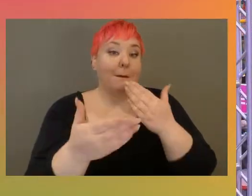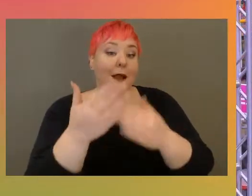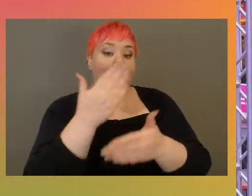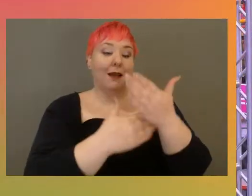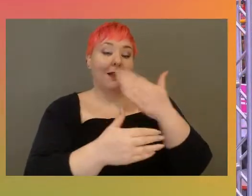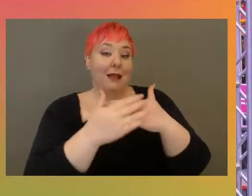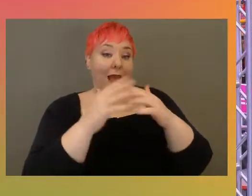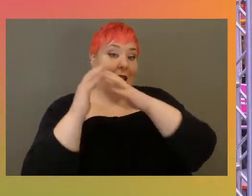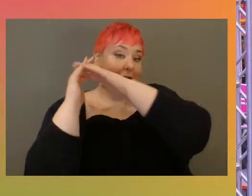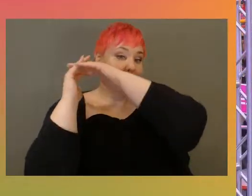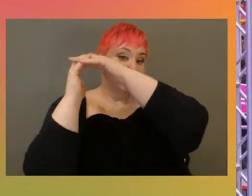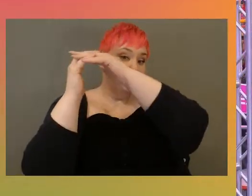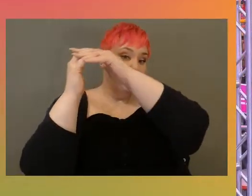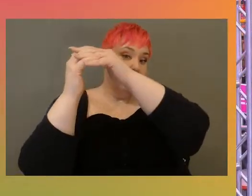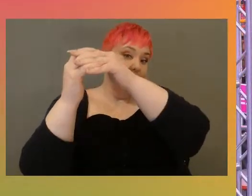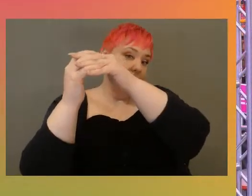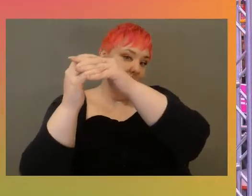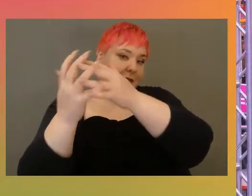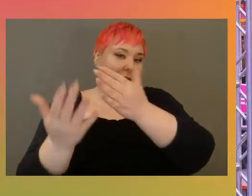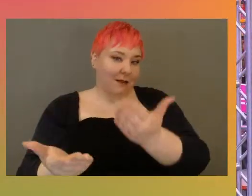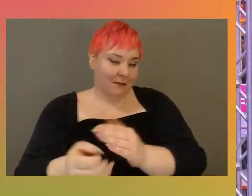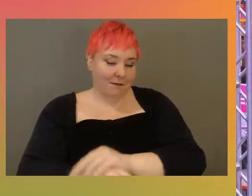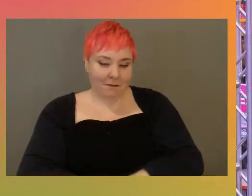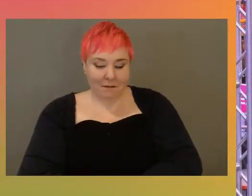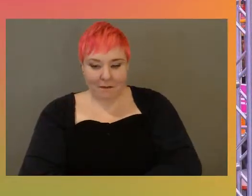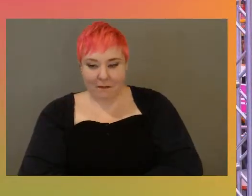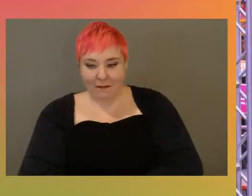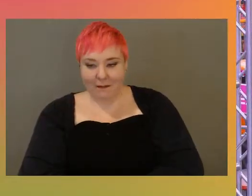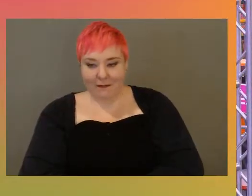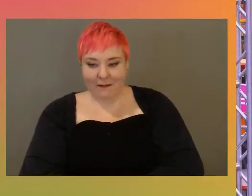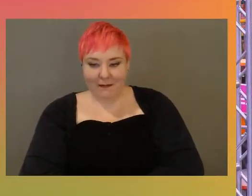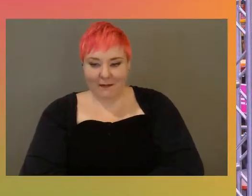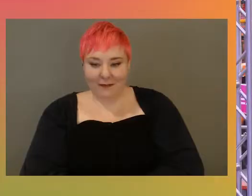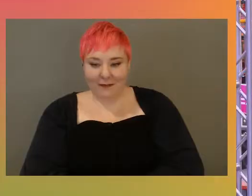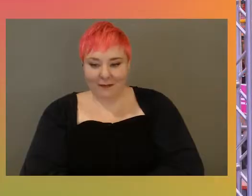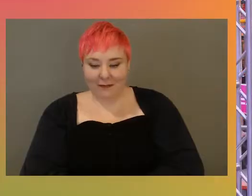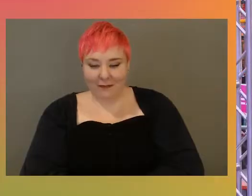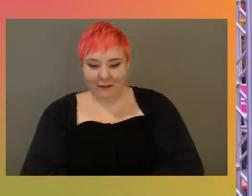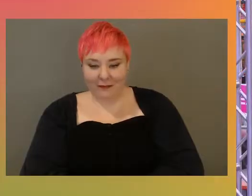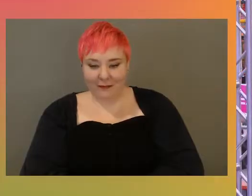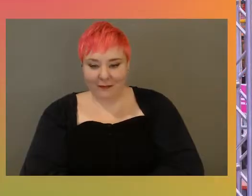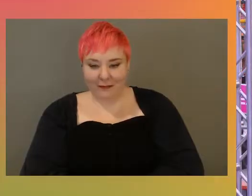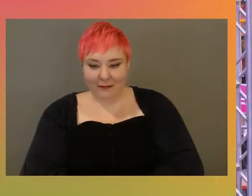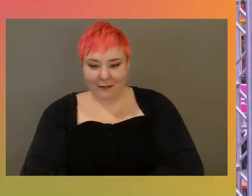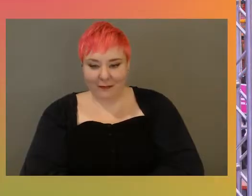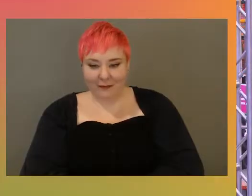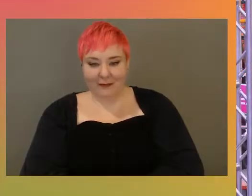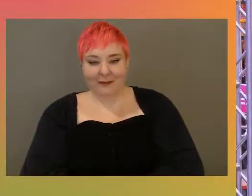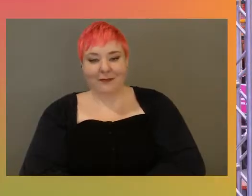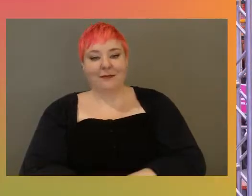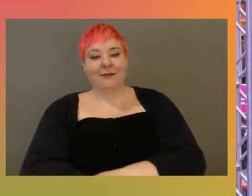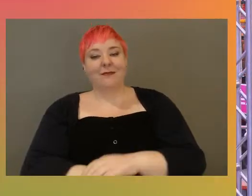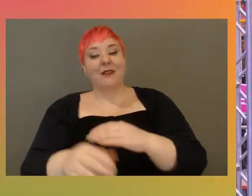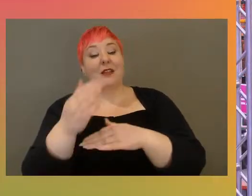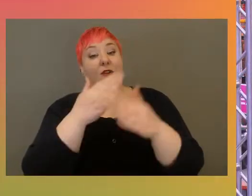WHOLE TORSO, ON THE INSIDE OF YOUR RIGHT FOOT -- RIGHT LEG. AND THEN MAYBE THE ARMS CAN